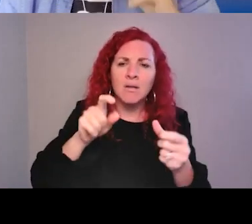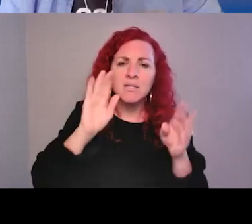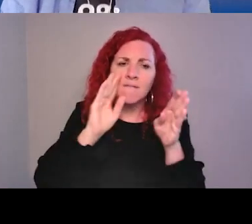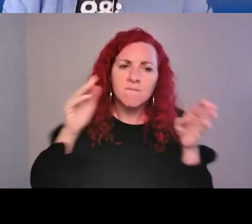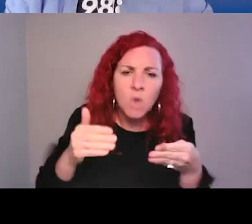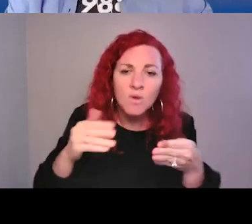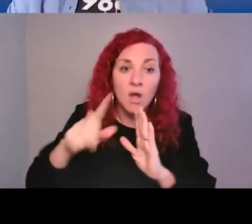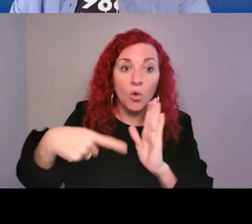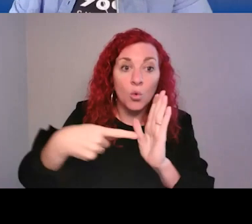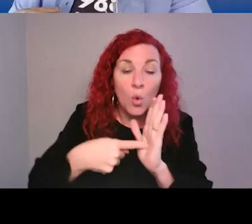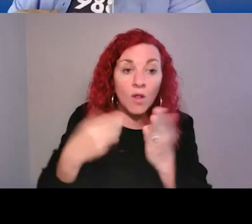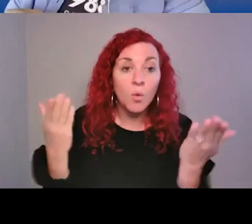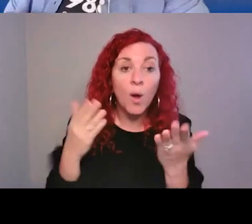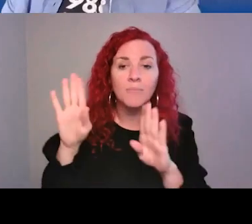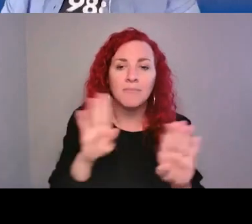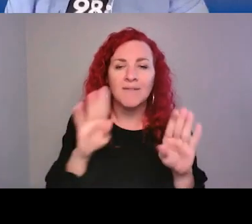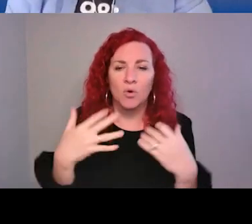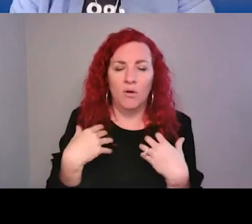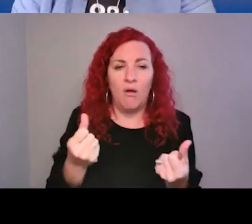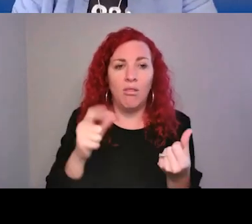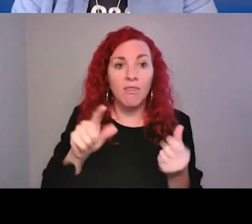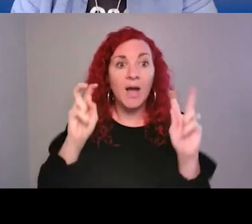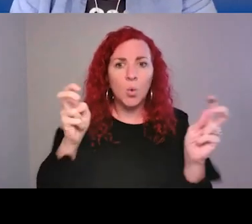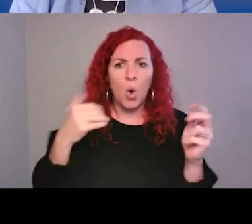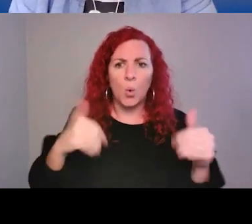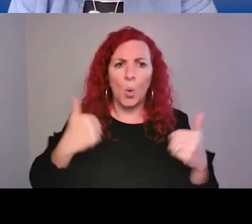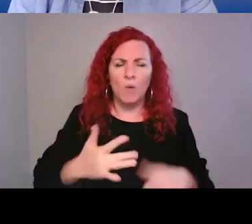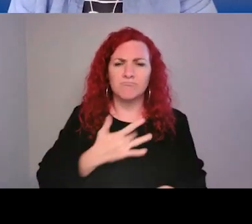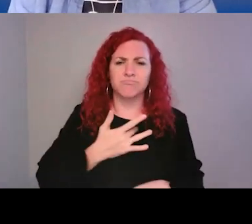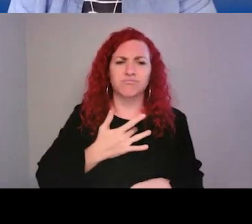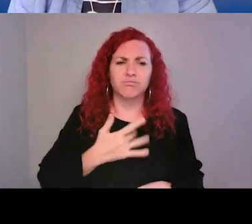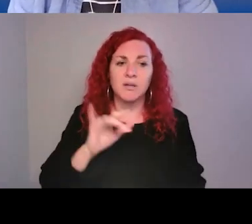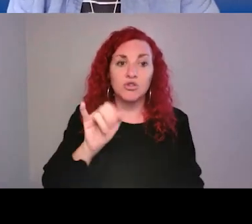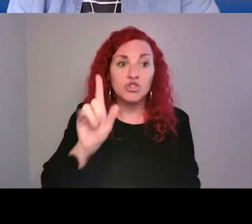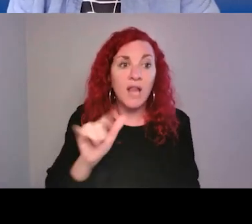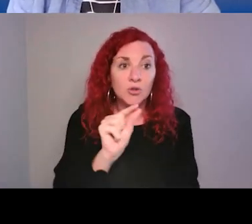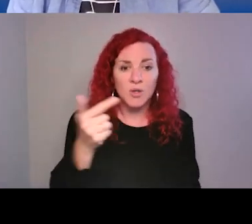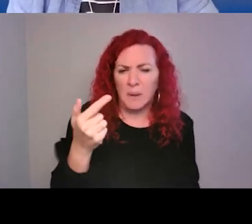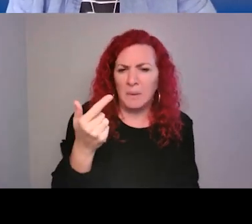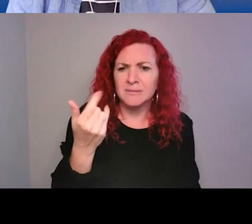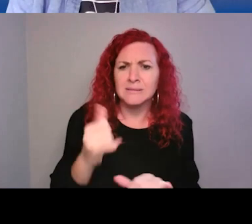THIS WAS SAID IN JULY 2021, BUT STILL RELEVANT TODAY.